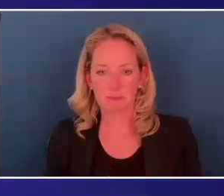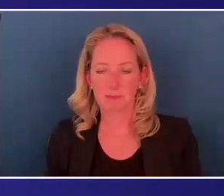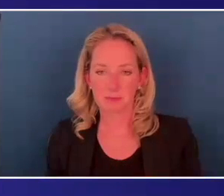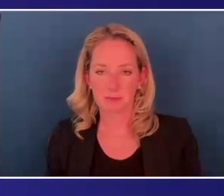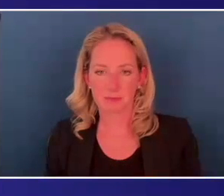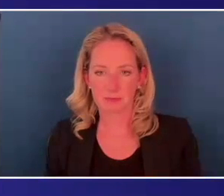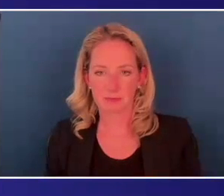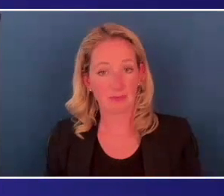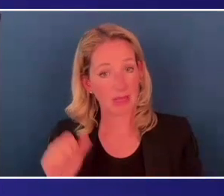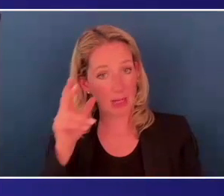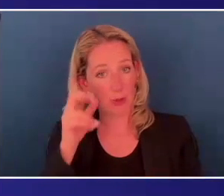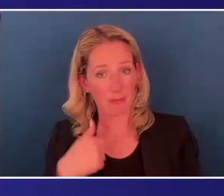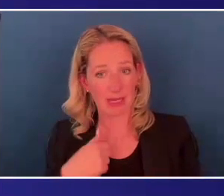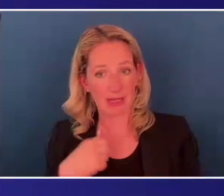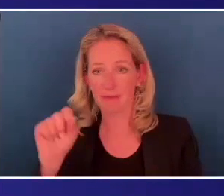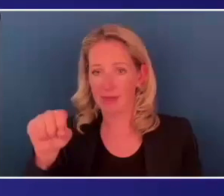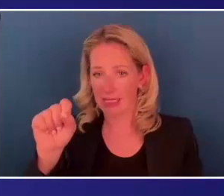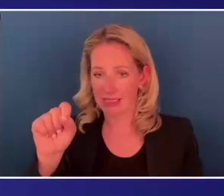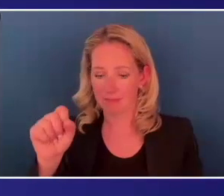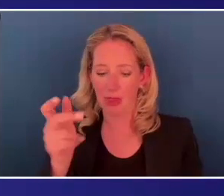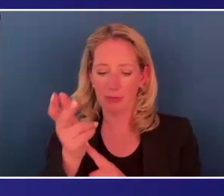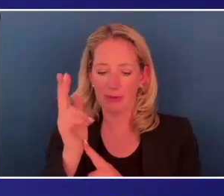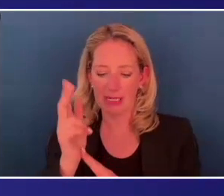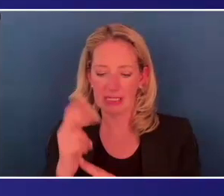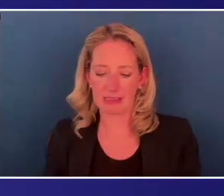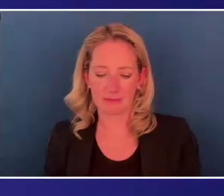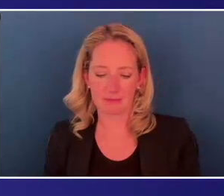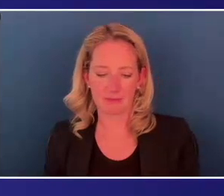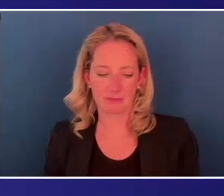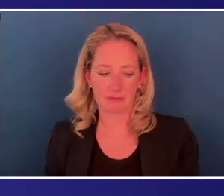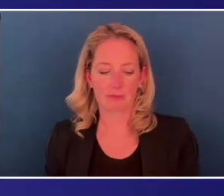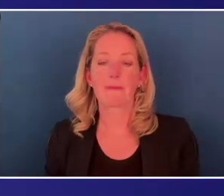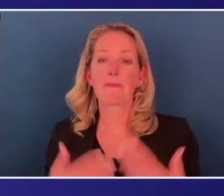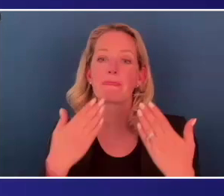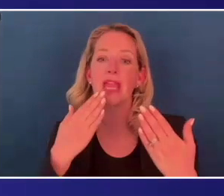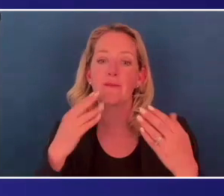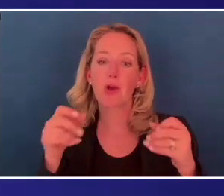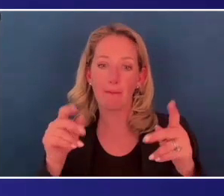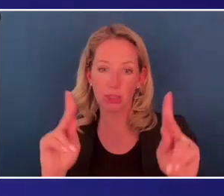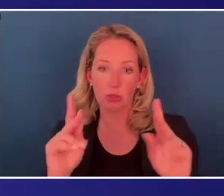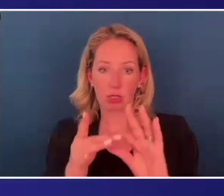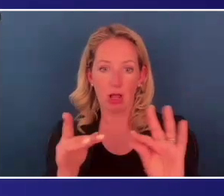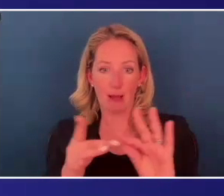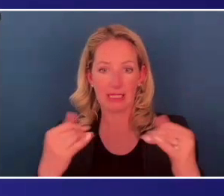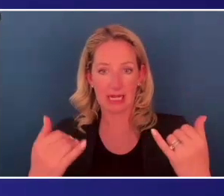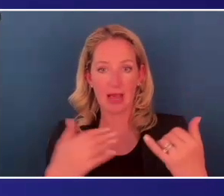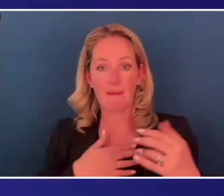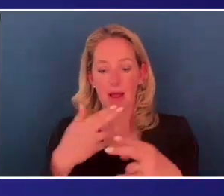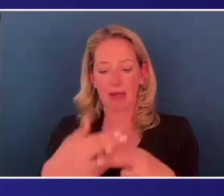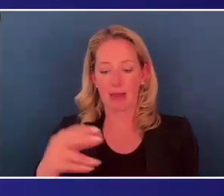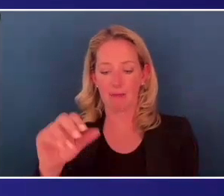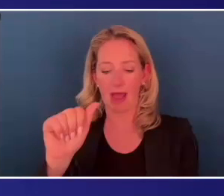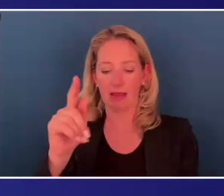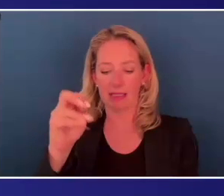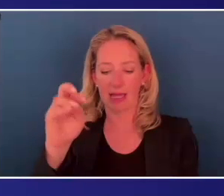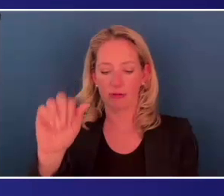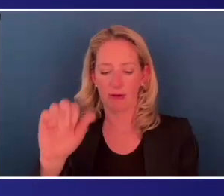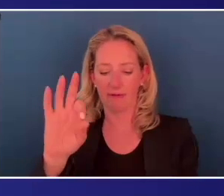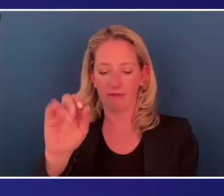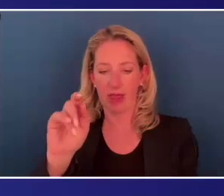Can you hear me? Yes, you have 3ÿmin. Thank you for the opportunity to comment today. My name is Alexandra Farrell and I'm a lawyer working at an environmental nonprofit.